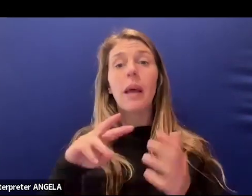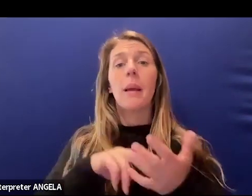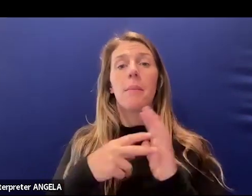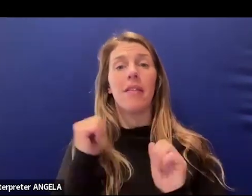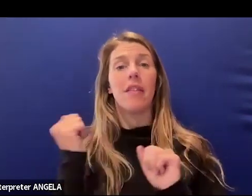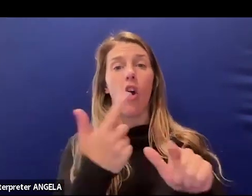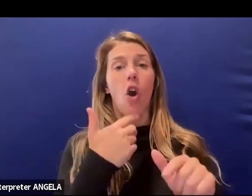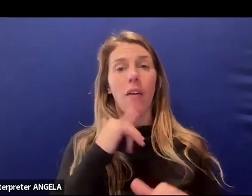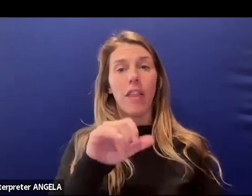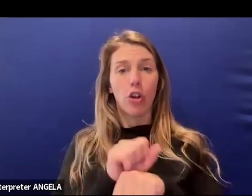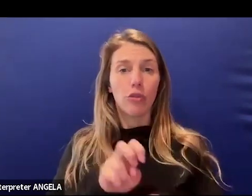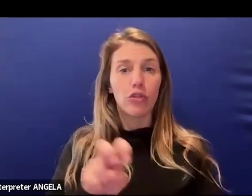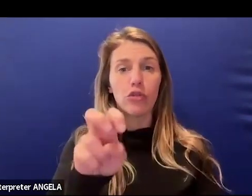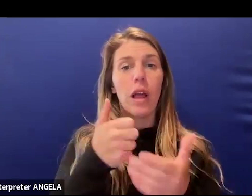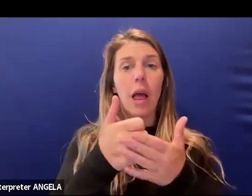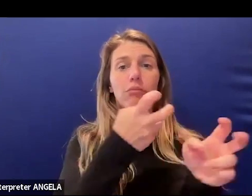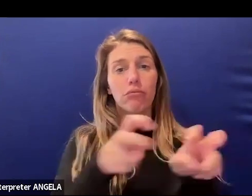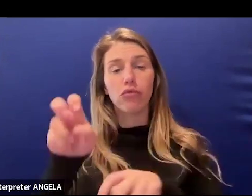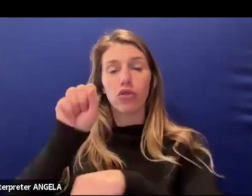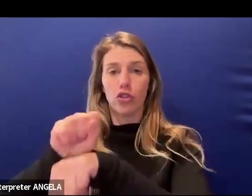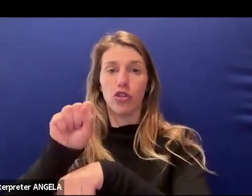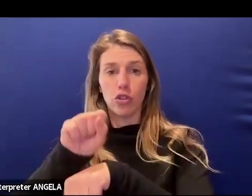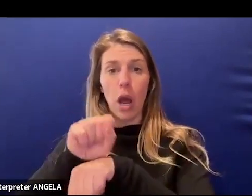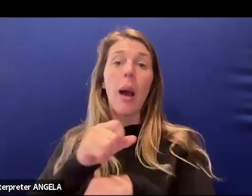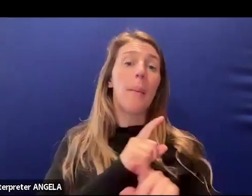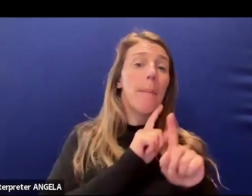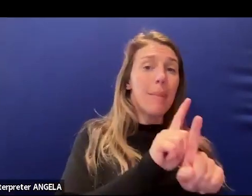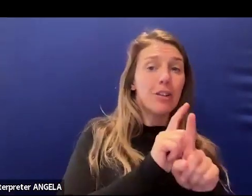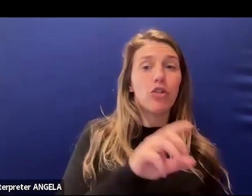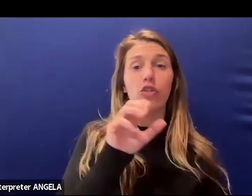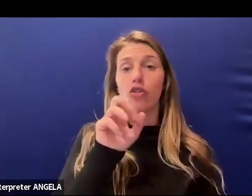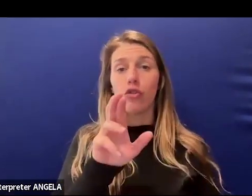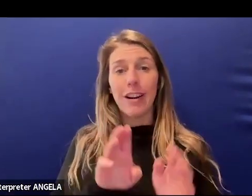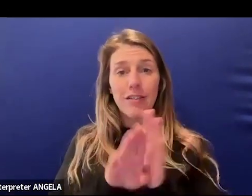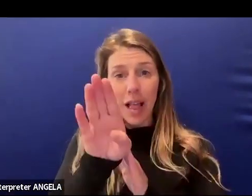bringing them through that career path and helping them transition into careers. We do mentoring and career development activities